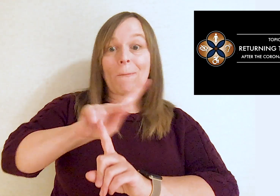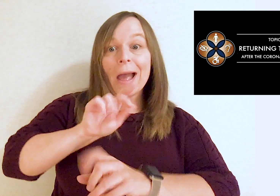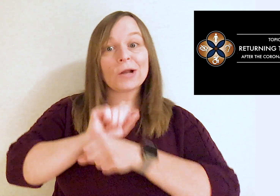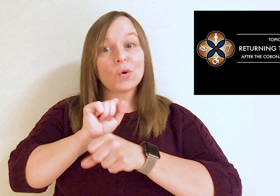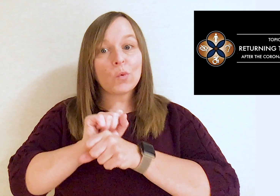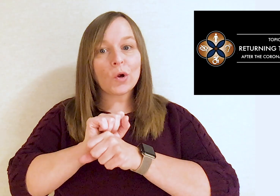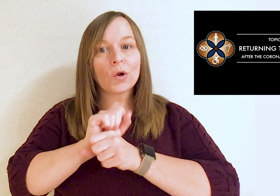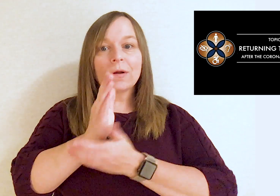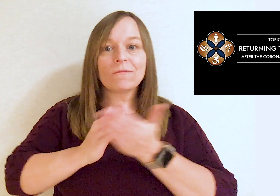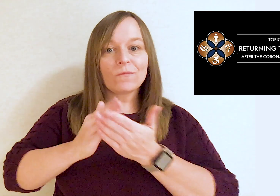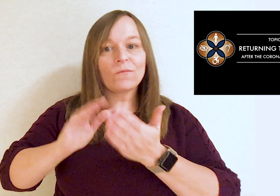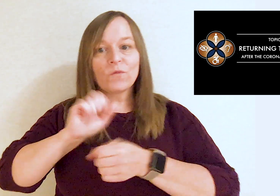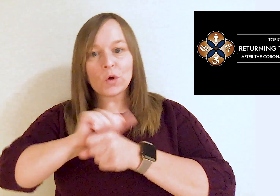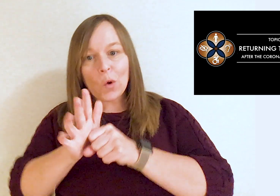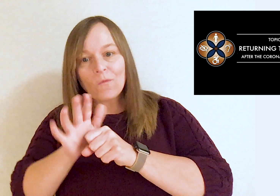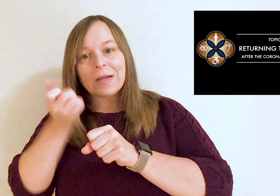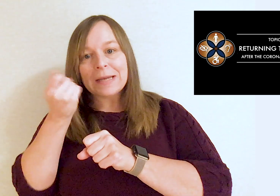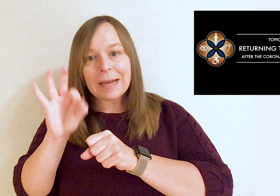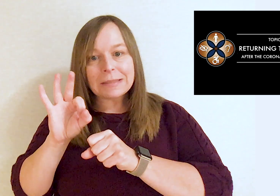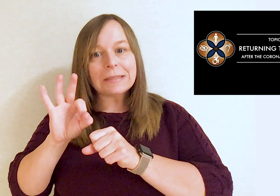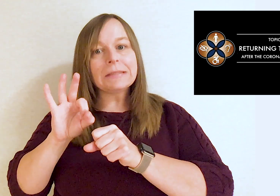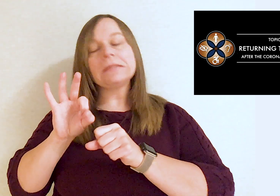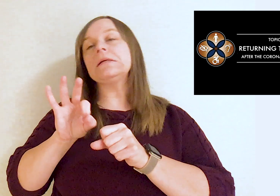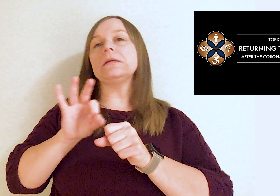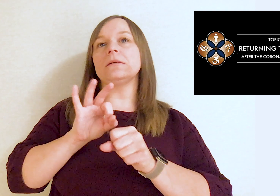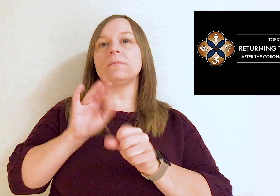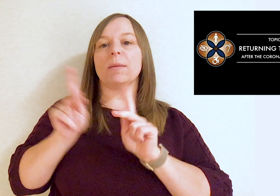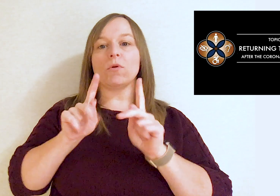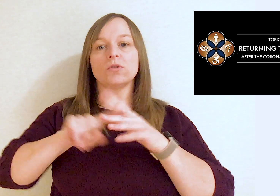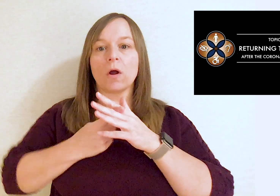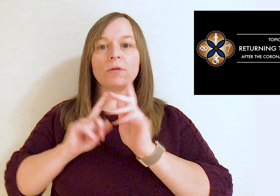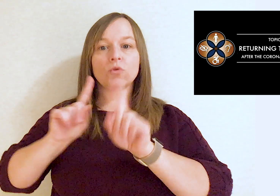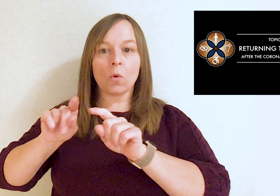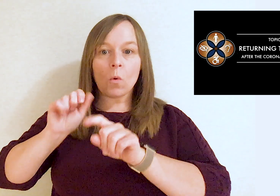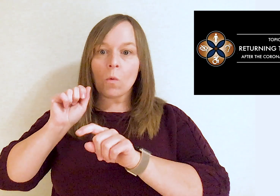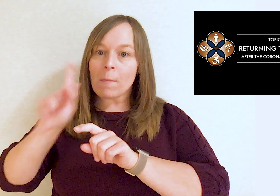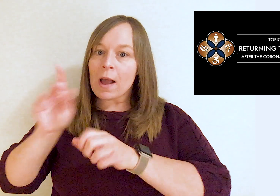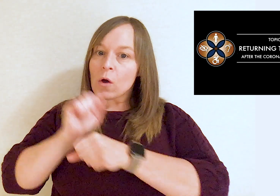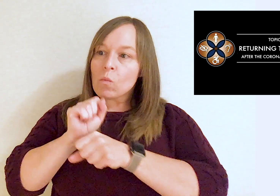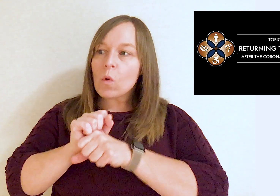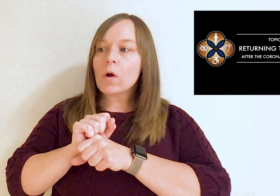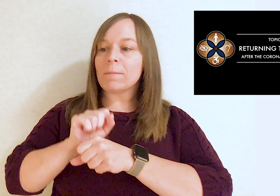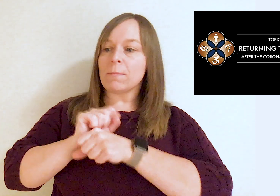to work phase of the COVID-19 pandemic process is that it means that employers